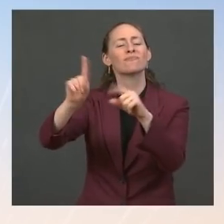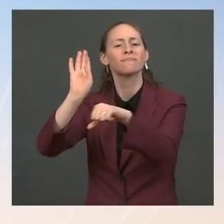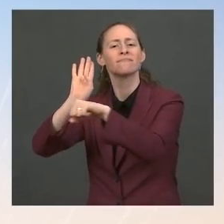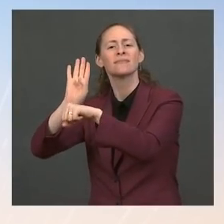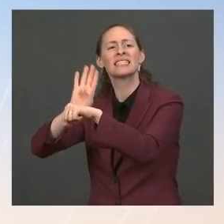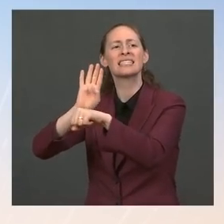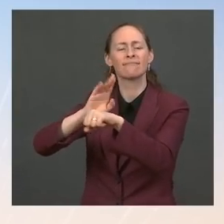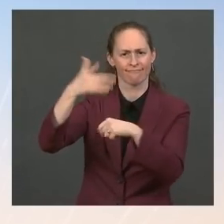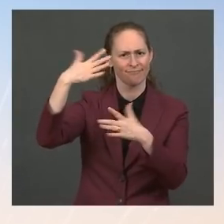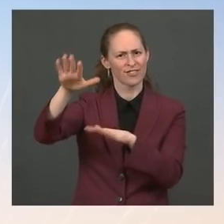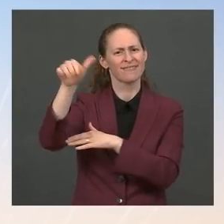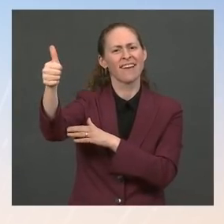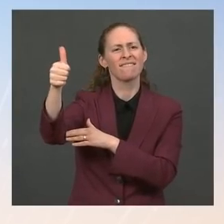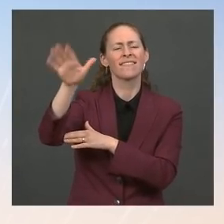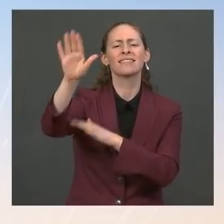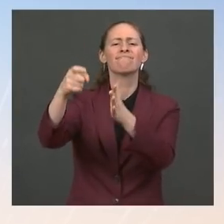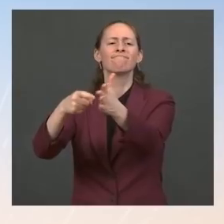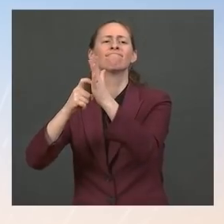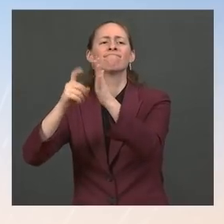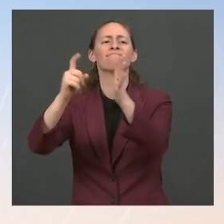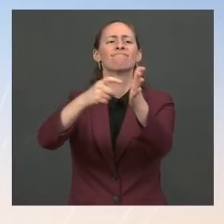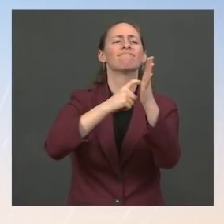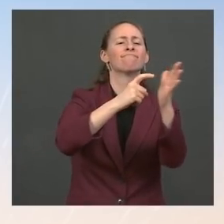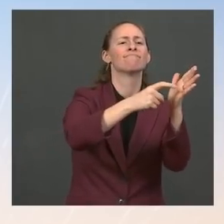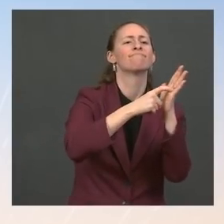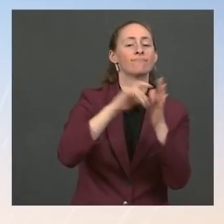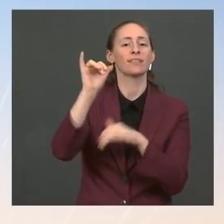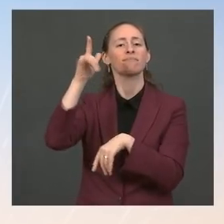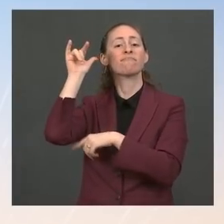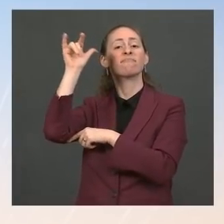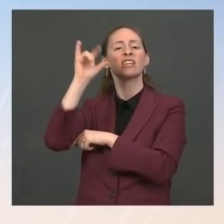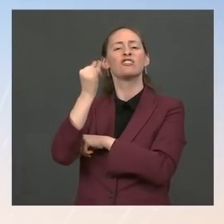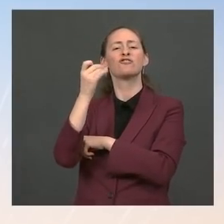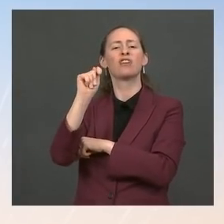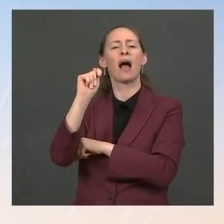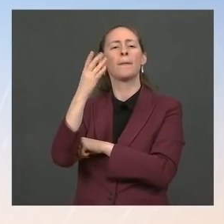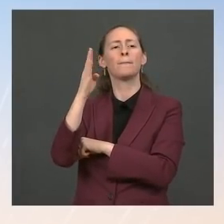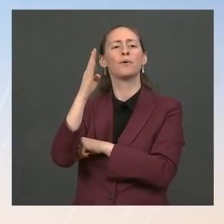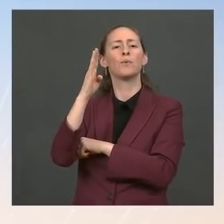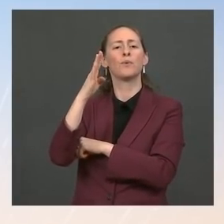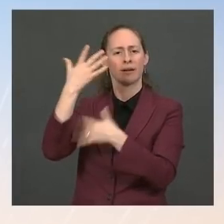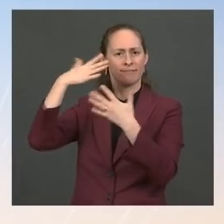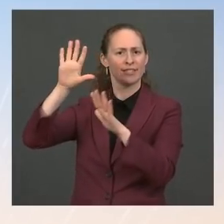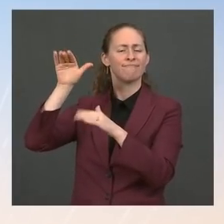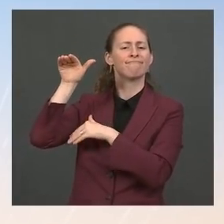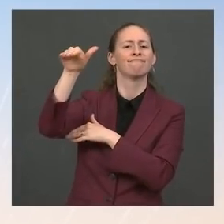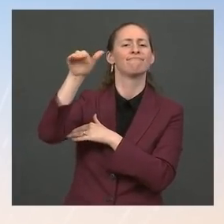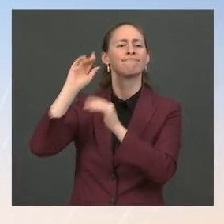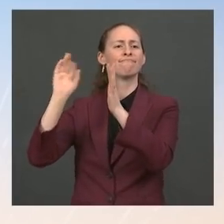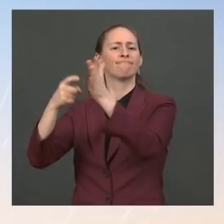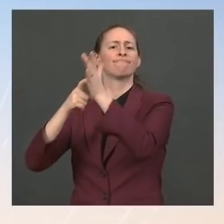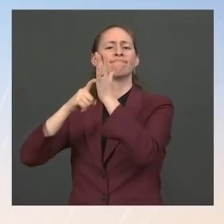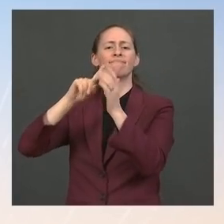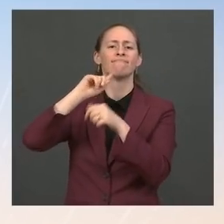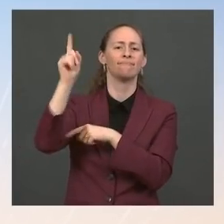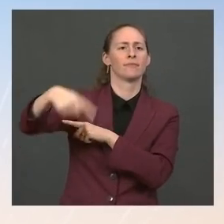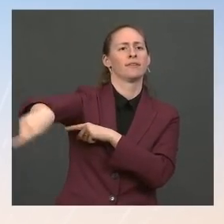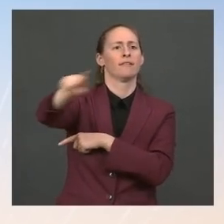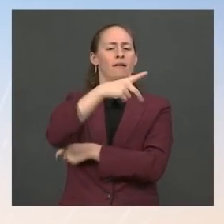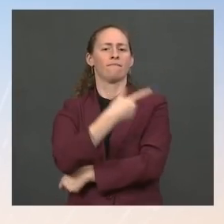Here, we are firmly in the camp of accelerating our path forward, as we have conveyed. I also wanted to note that over 27 million Americans